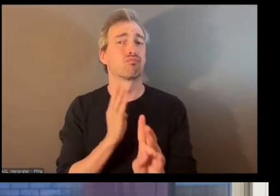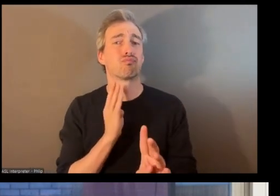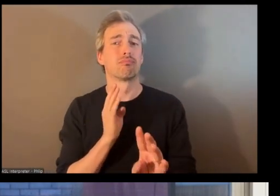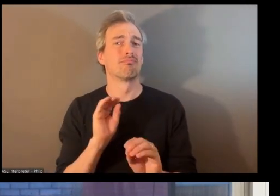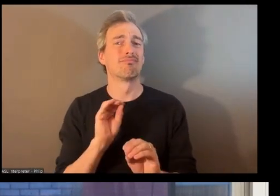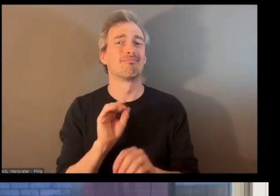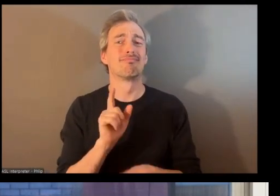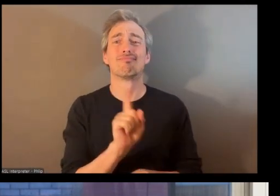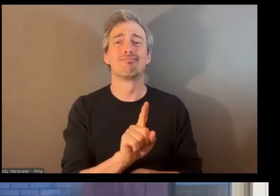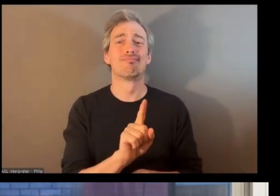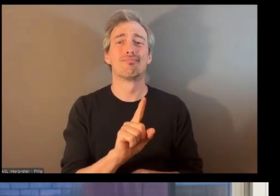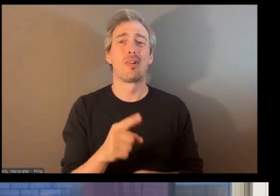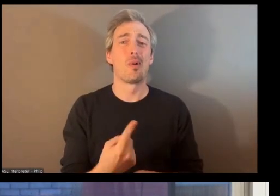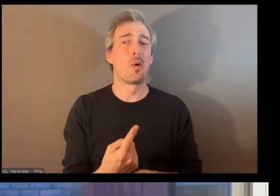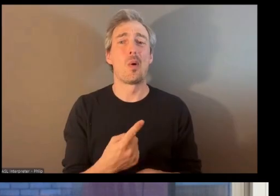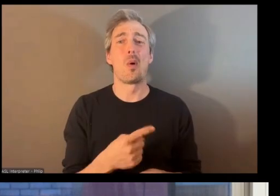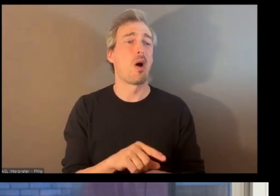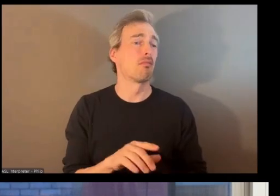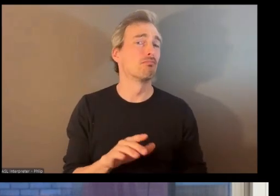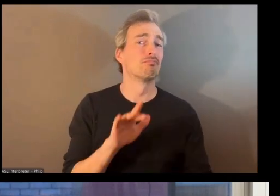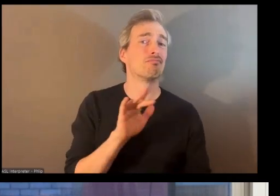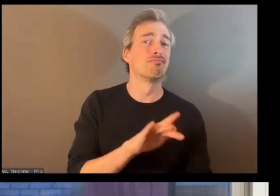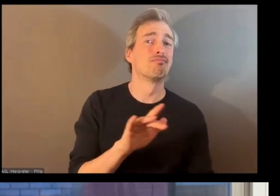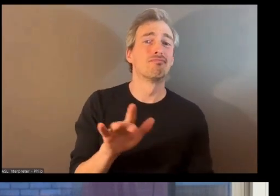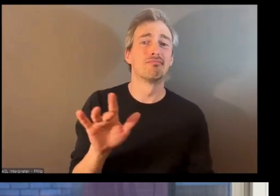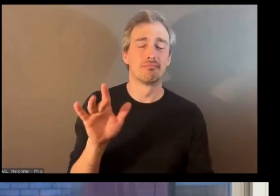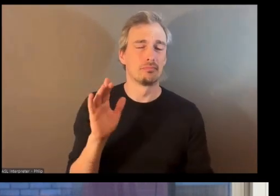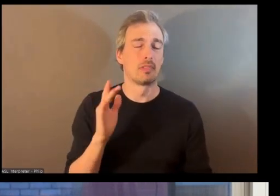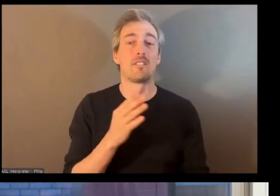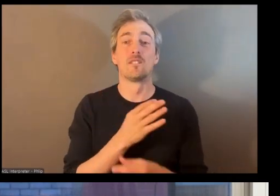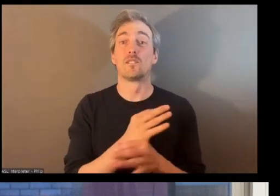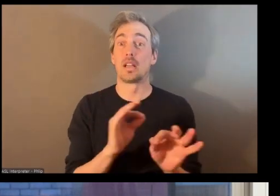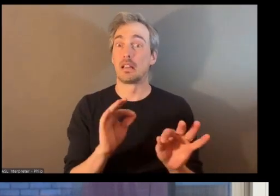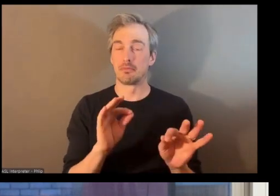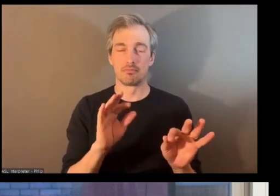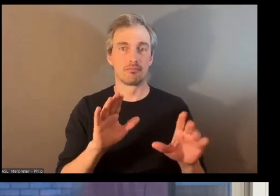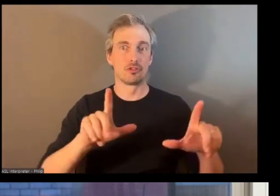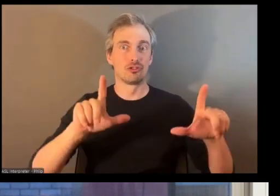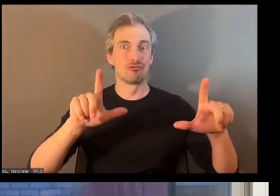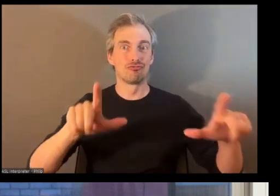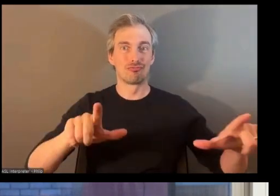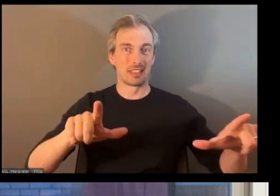You know, the screen of the ATM works perfectly. The design hasn't been updated in a while.